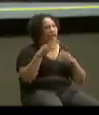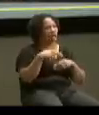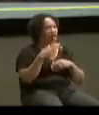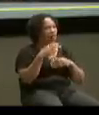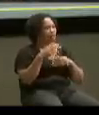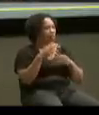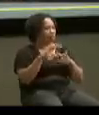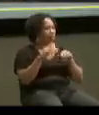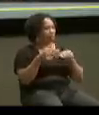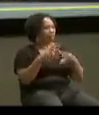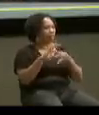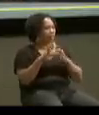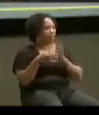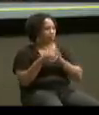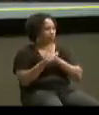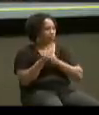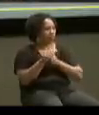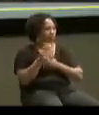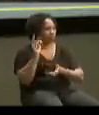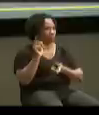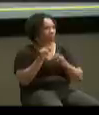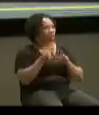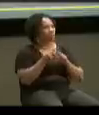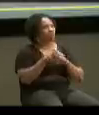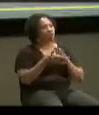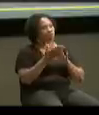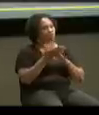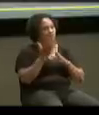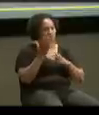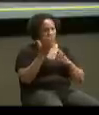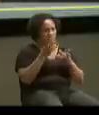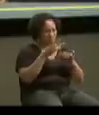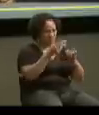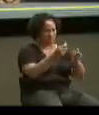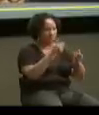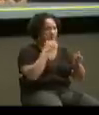OUR OWN SUPPLY CHAIN RISKS AND INCREASE AGENCY OPERATIONAL EFFICIENCIES.